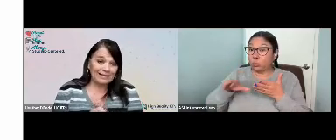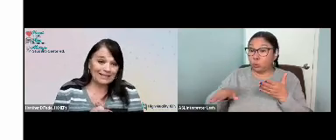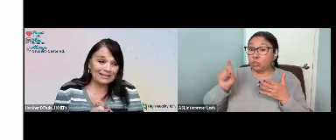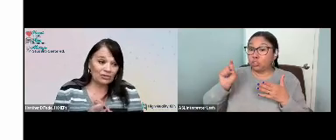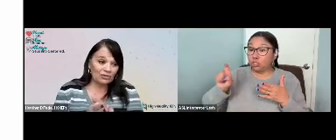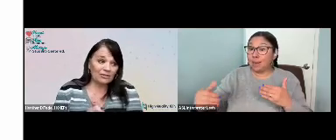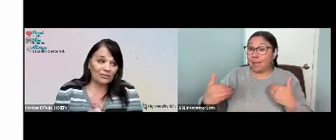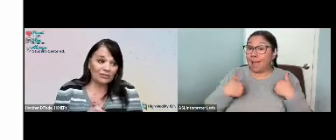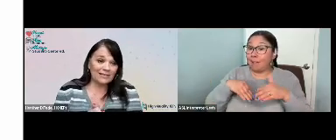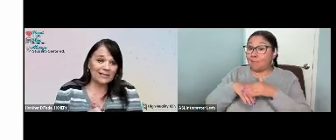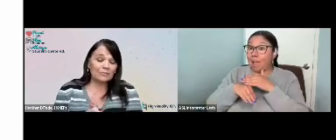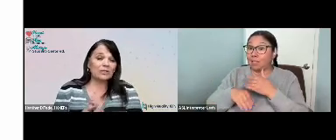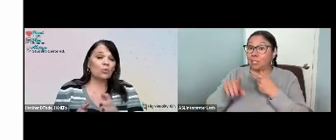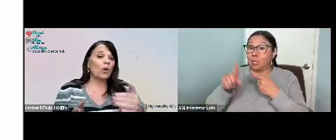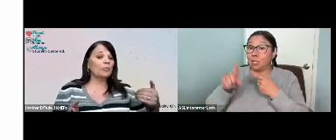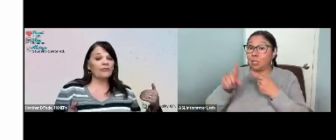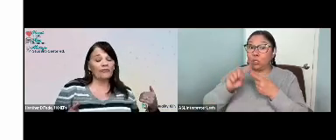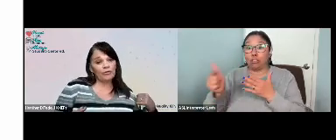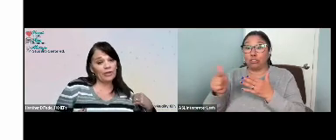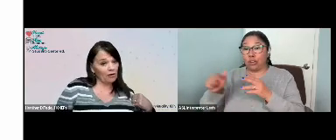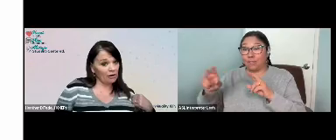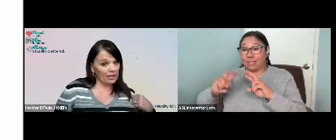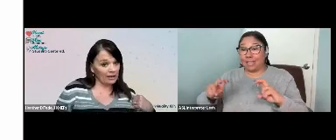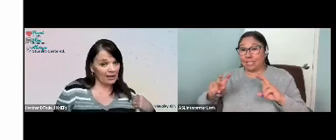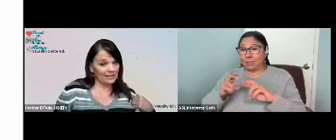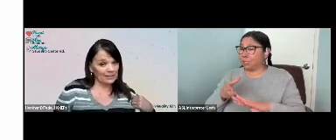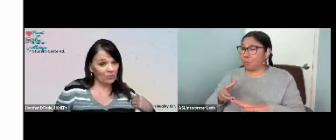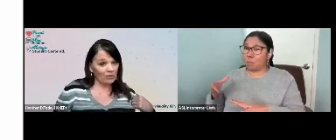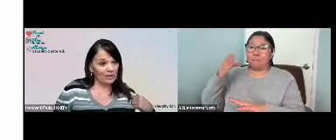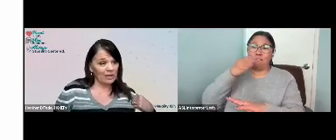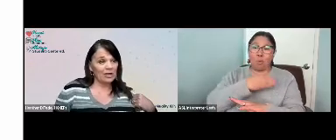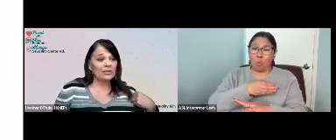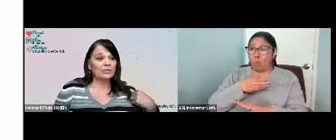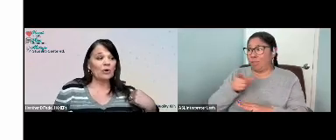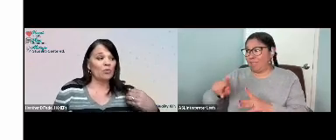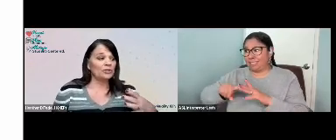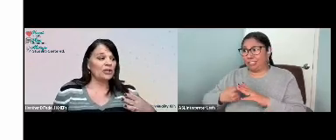having access to these alternate assessments well before they are hitting high school. So,